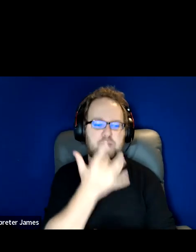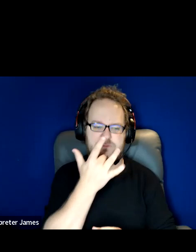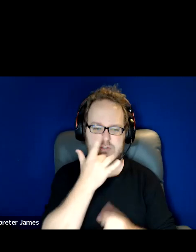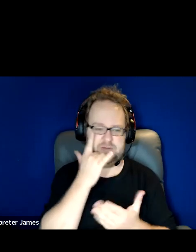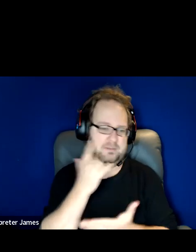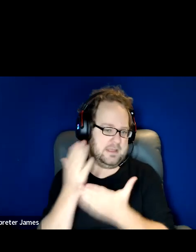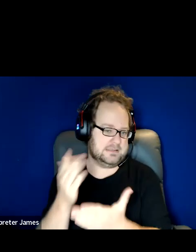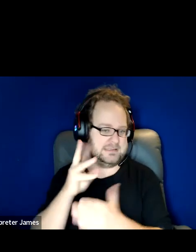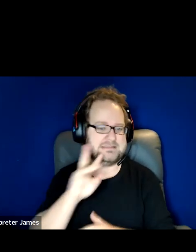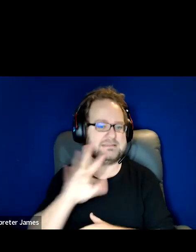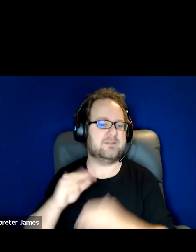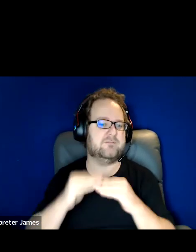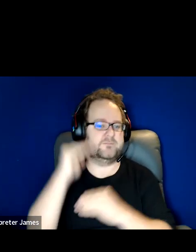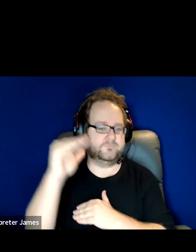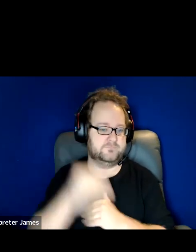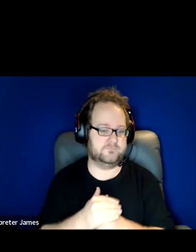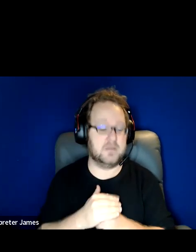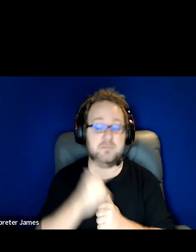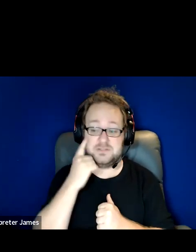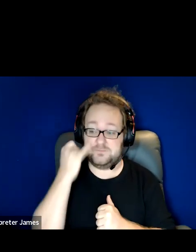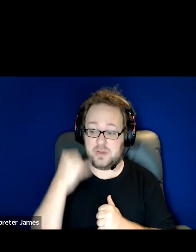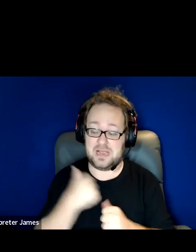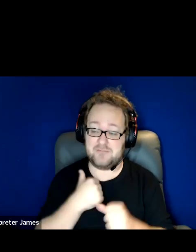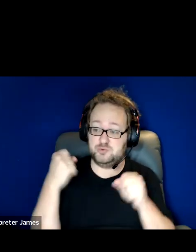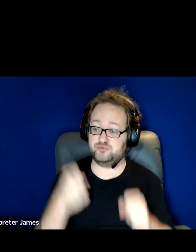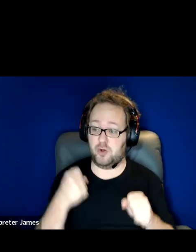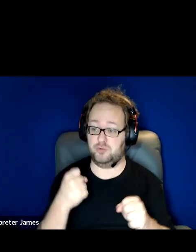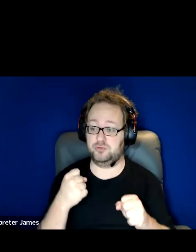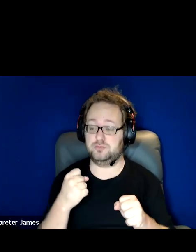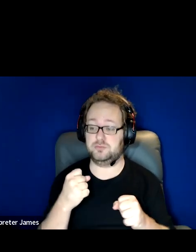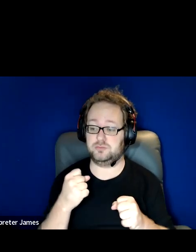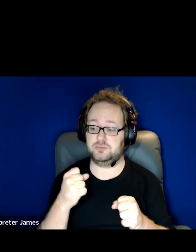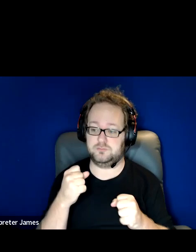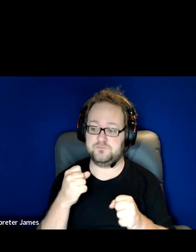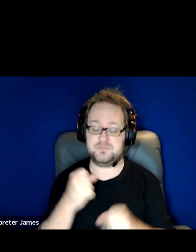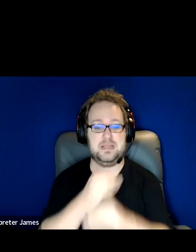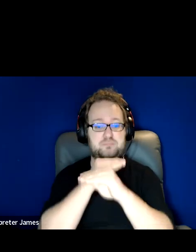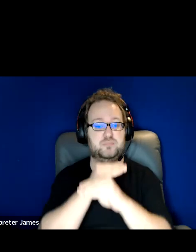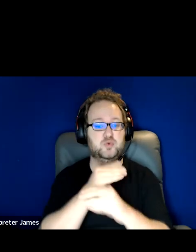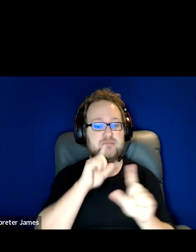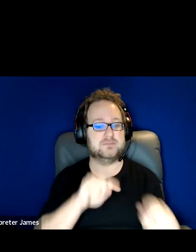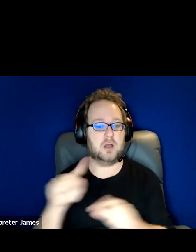you have a stronger immune response so you can ask for the high dose or adjuvented vaccine.